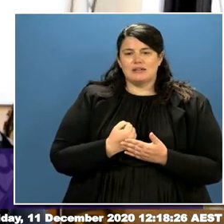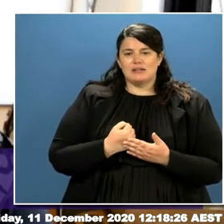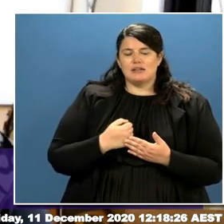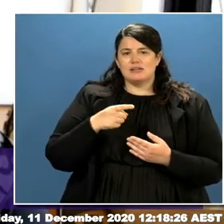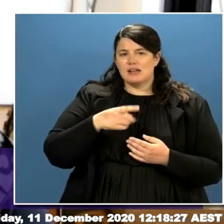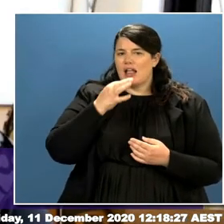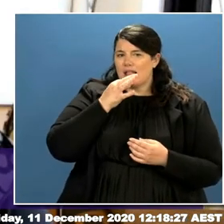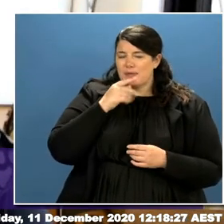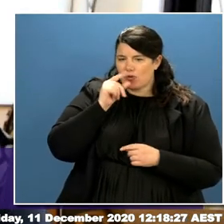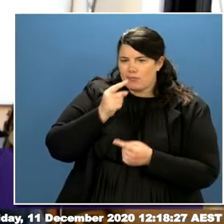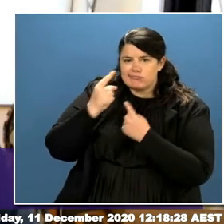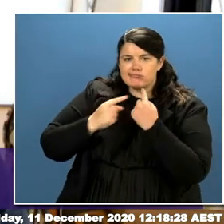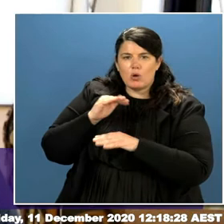to that, please.